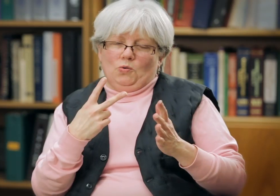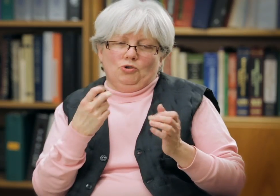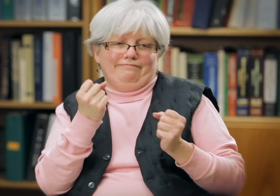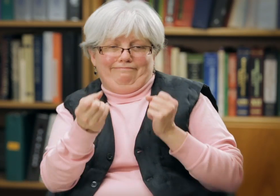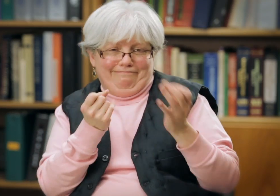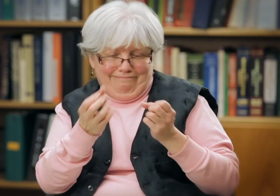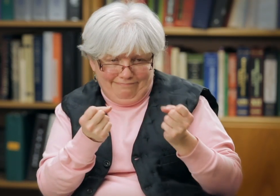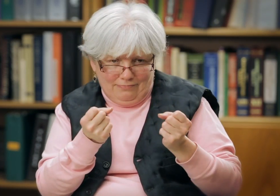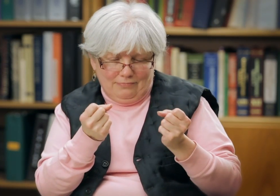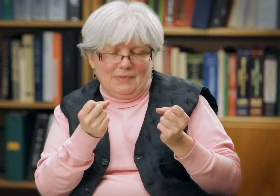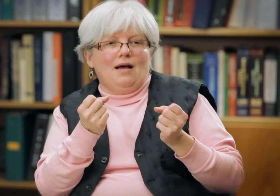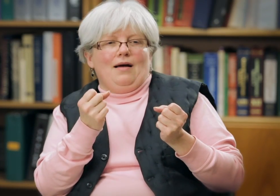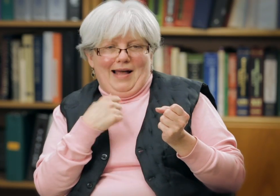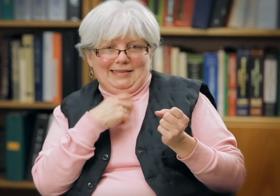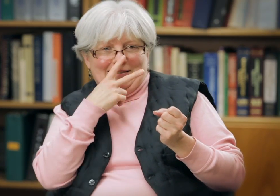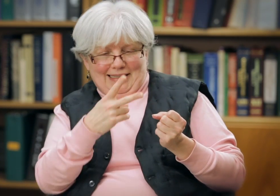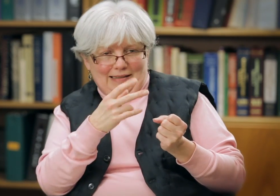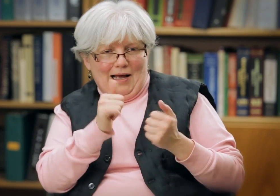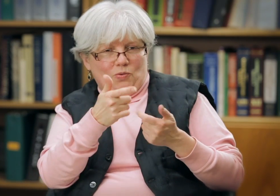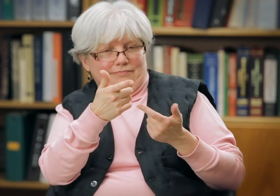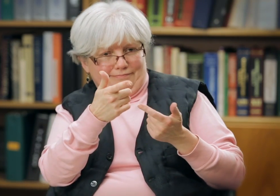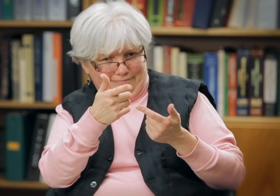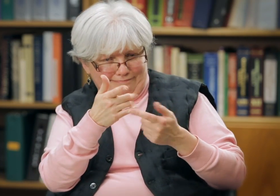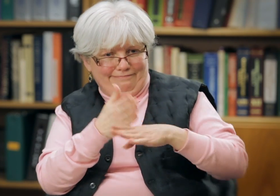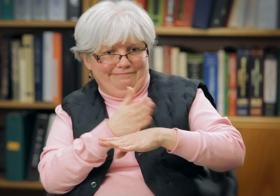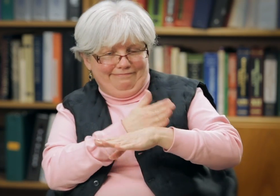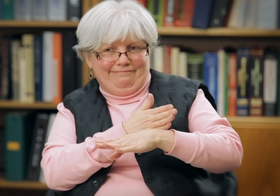We don't need to use our voices anymore. We could just sign without the support of